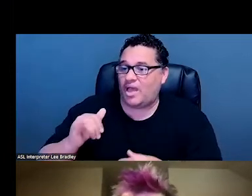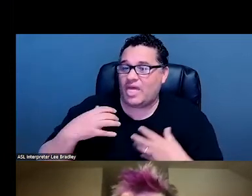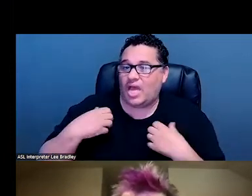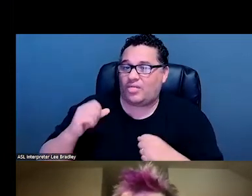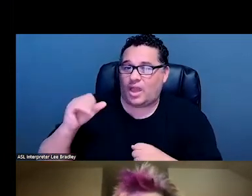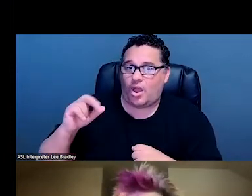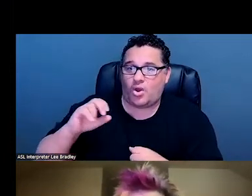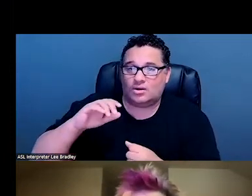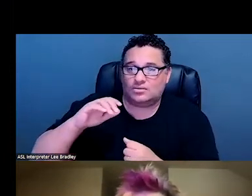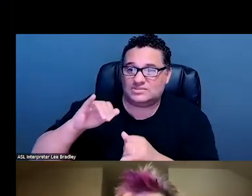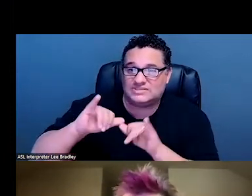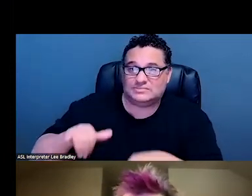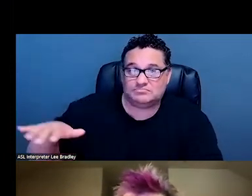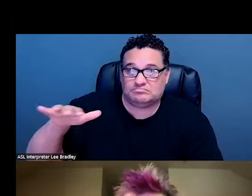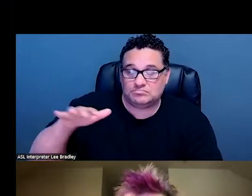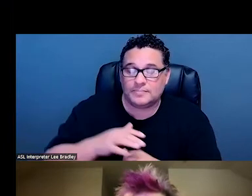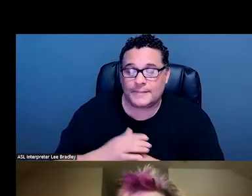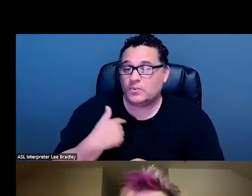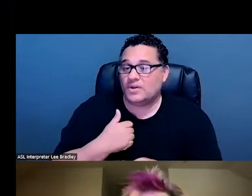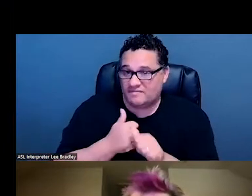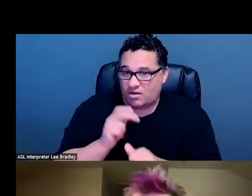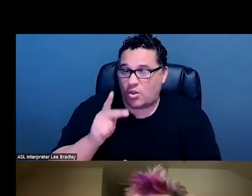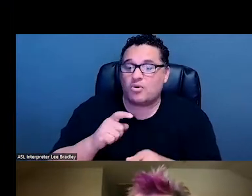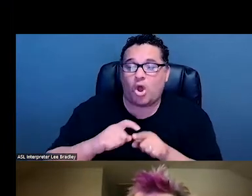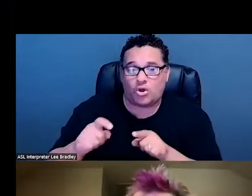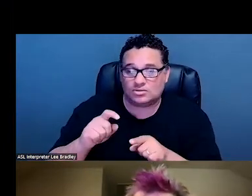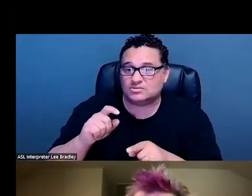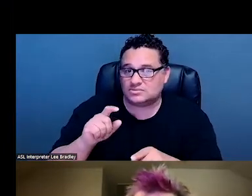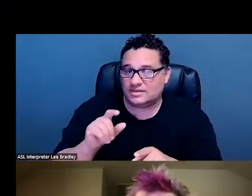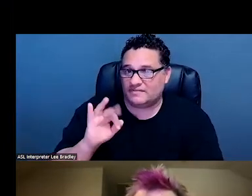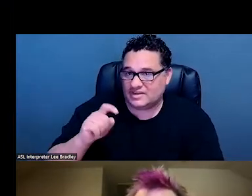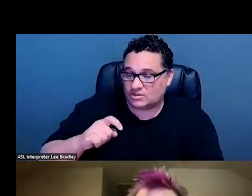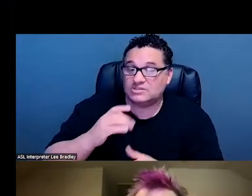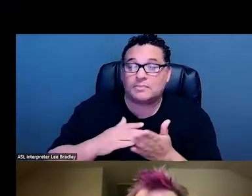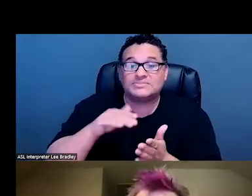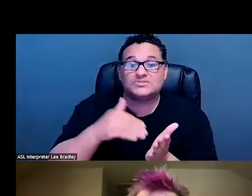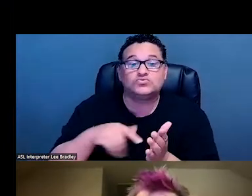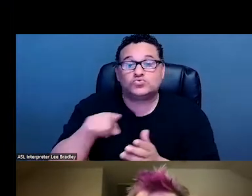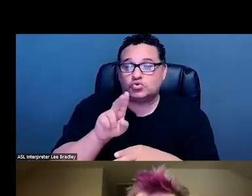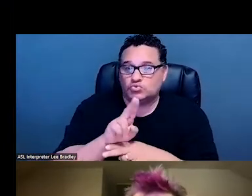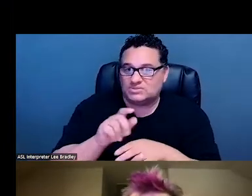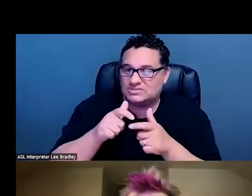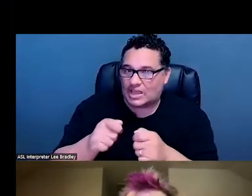WE DO FOLLOW UP CALLS AS NECESSARY. SOME CENTERS ARE NOW USING TEXTS TO DO THE FOLLOW UPS. AND I